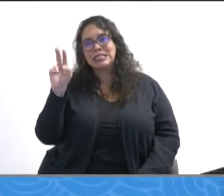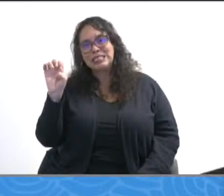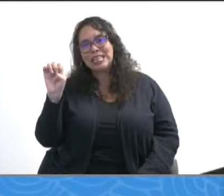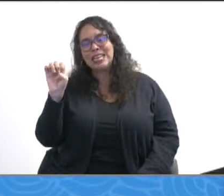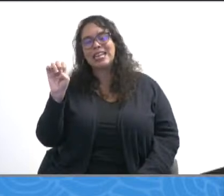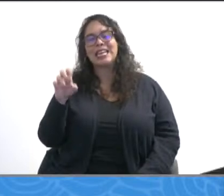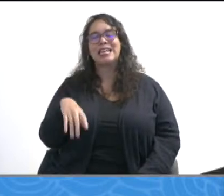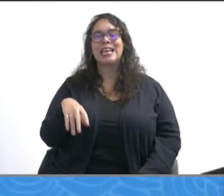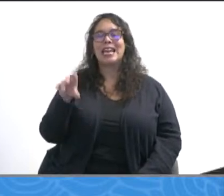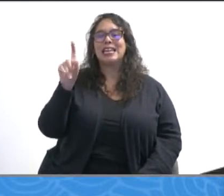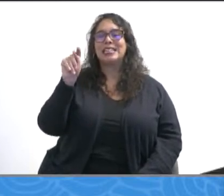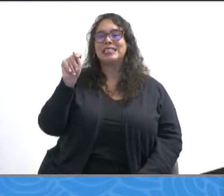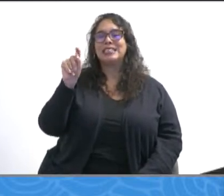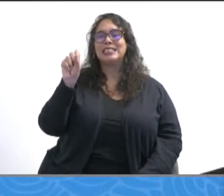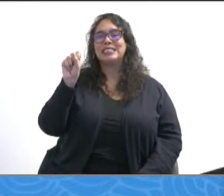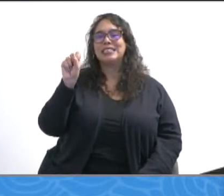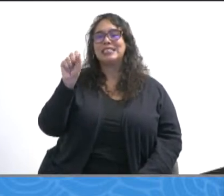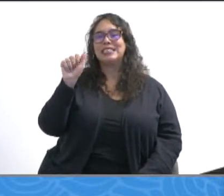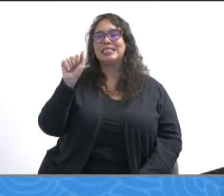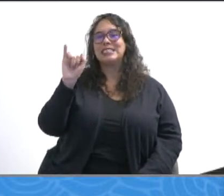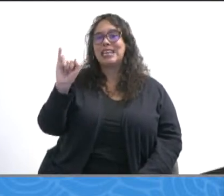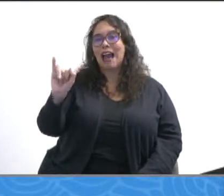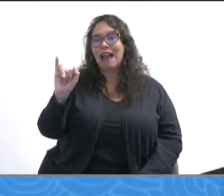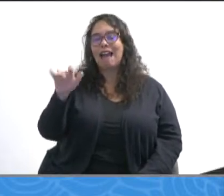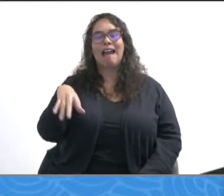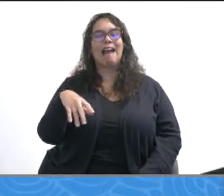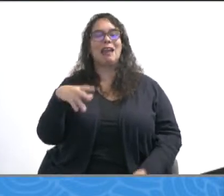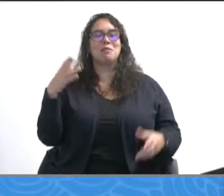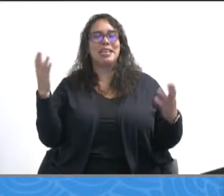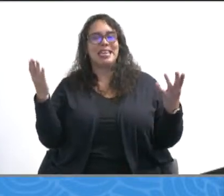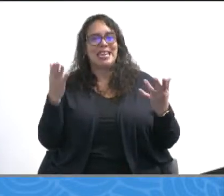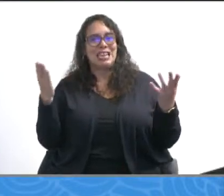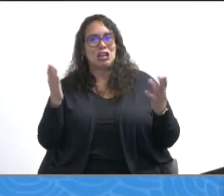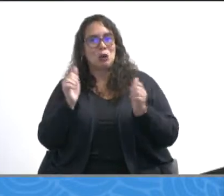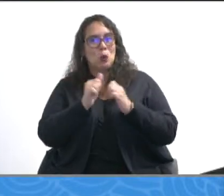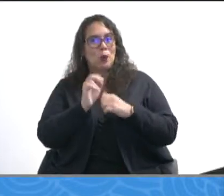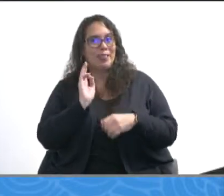for being here with us to share your best practices.